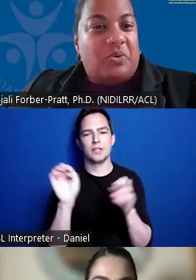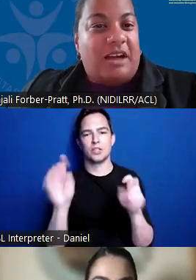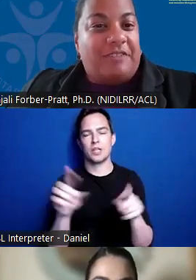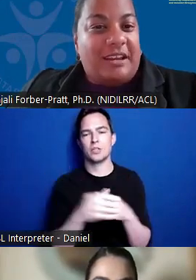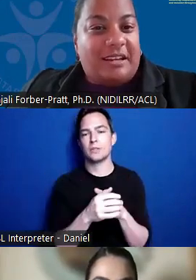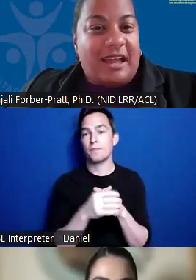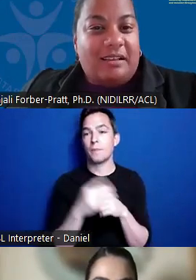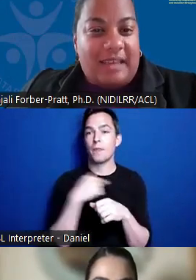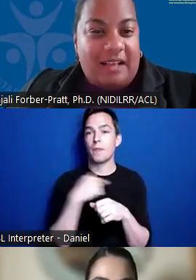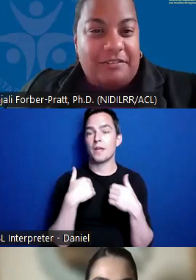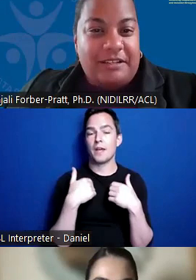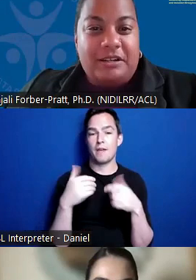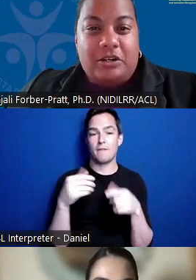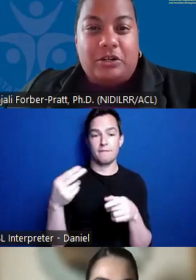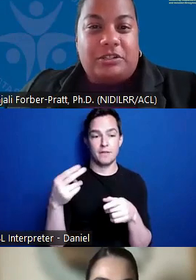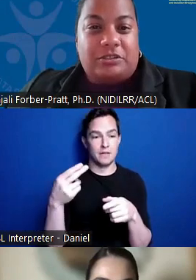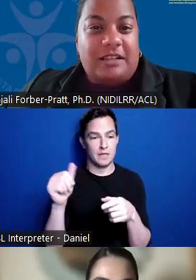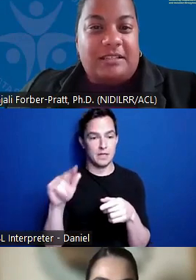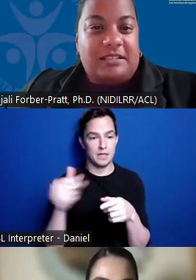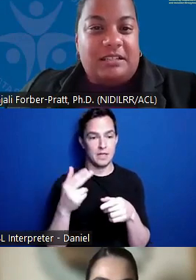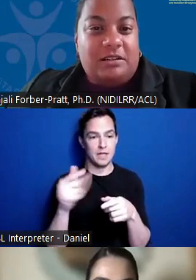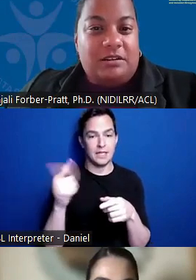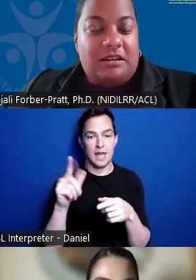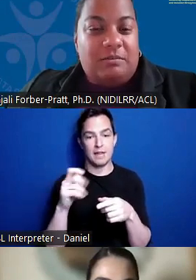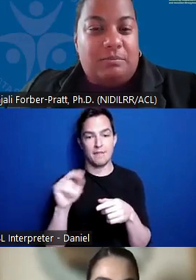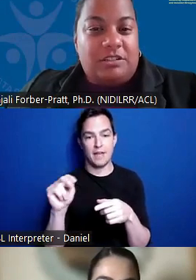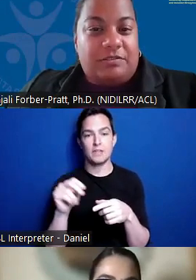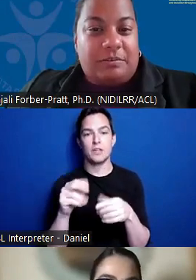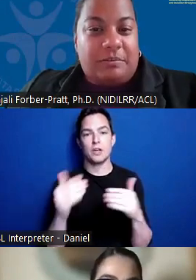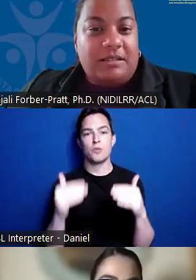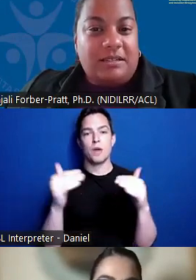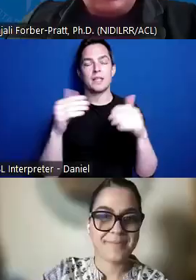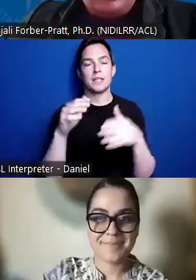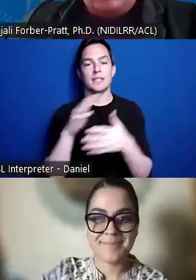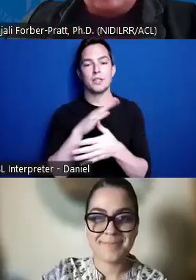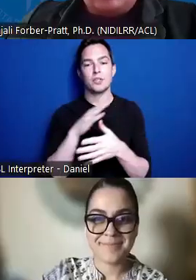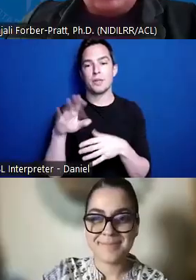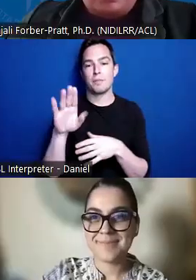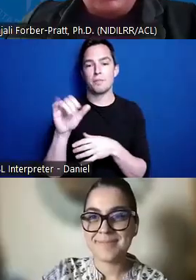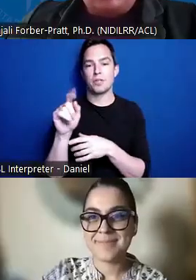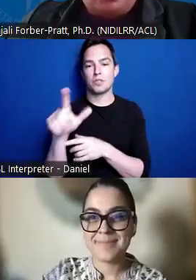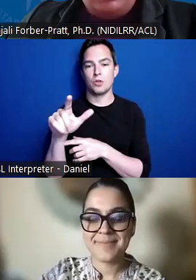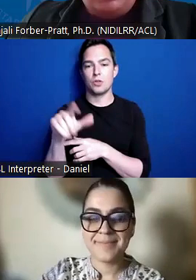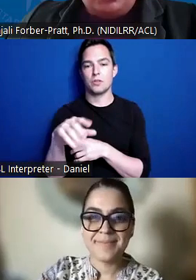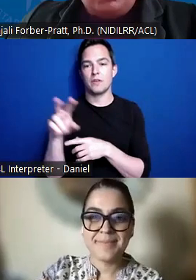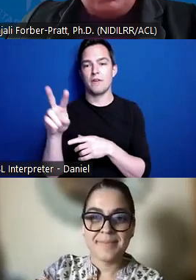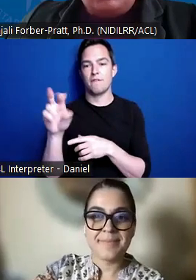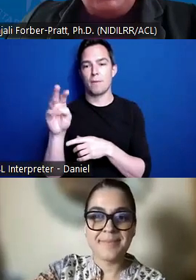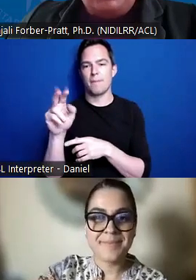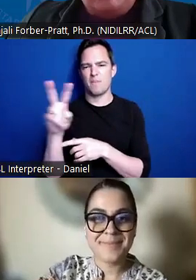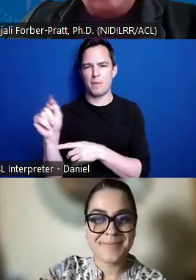We have Hannah Gallivan, who is a rising senior in Bristol, Vermont, and is the 2022 recipient of the